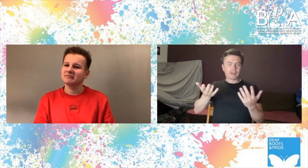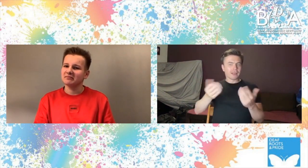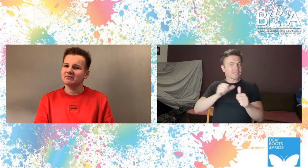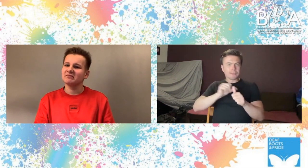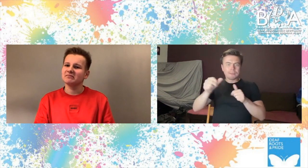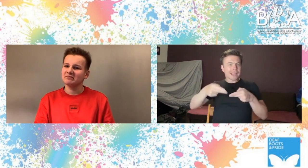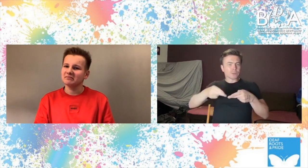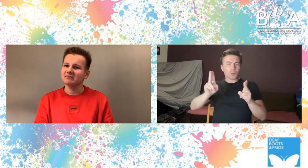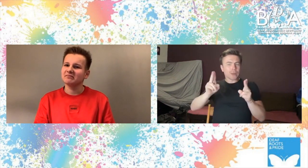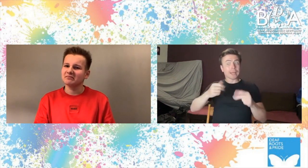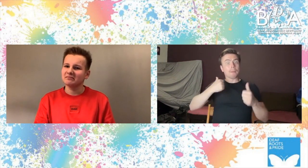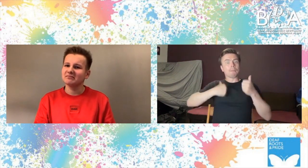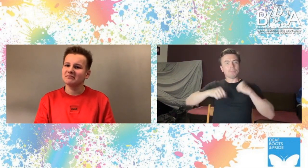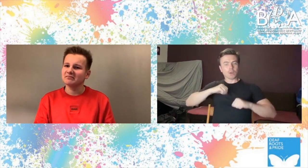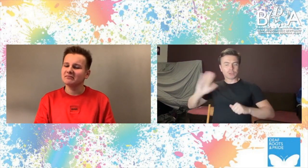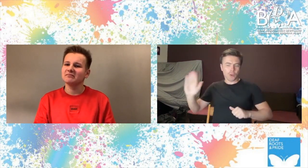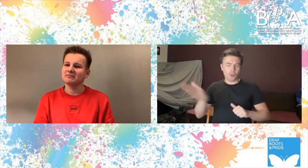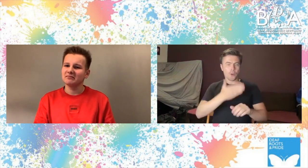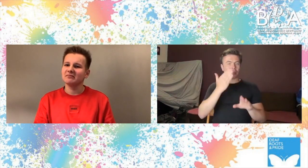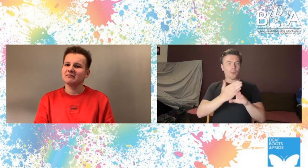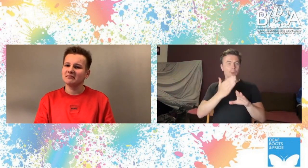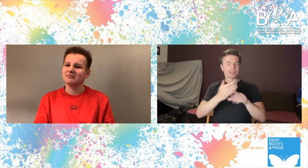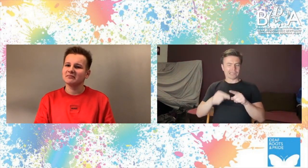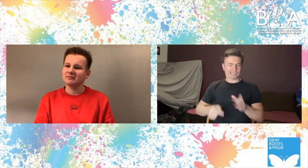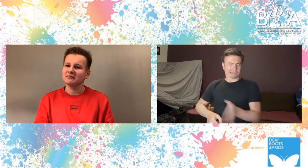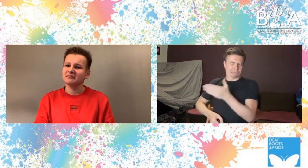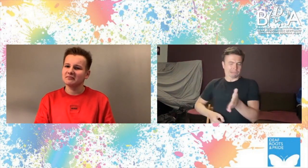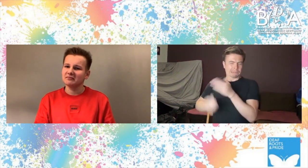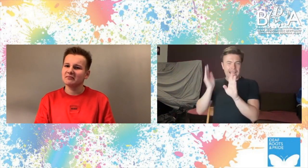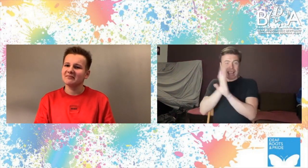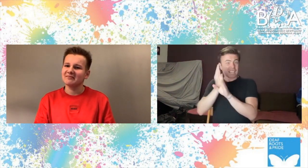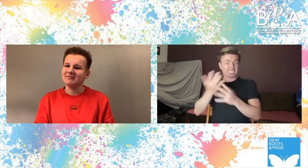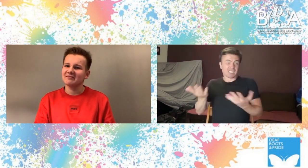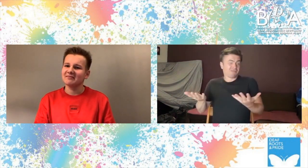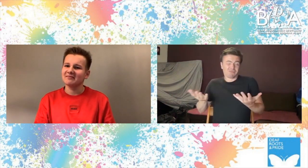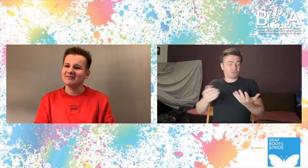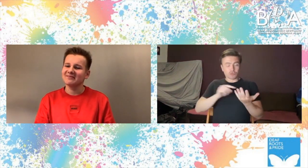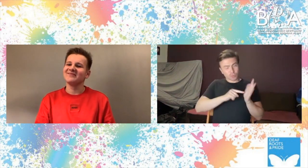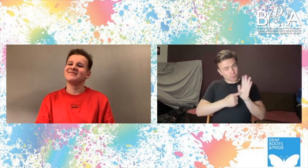There is nothing that I want to hide in a closet. I think they are all part of